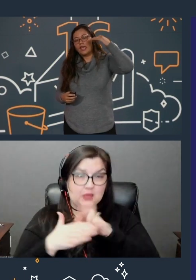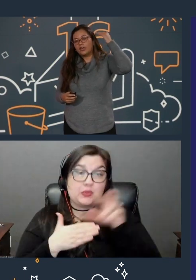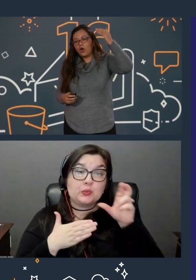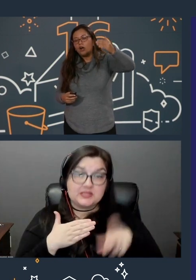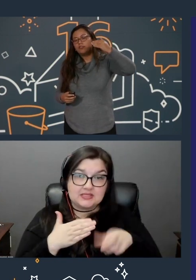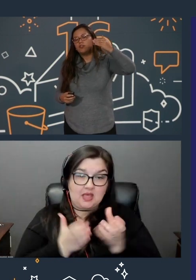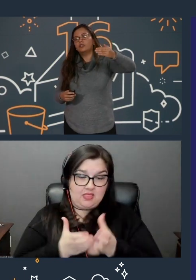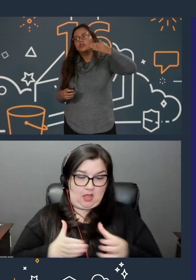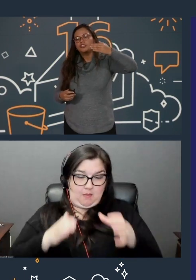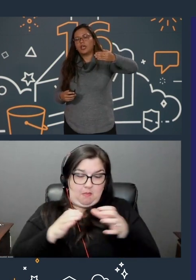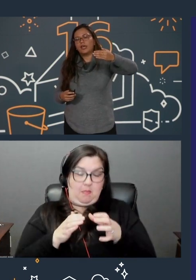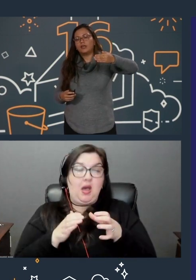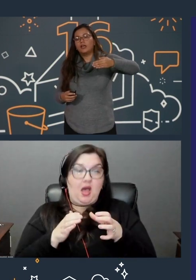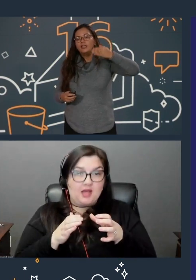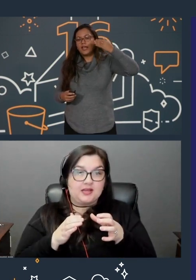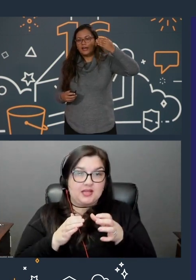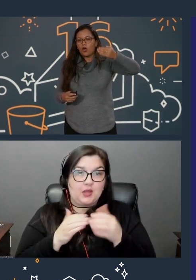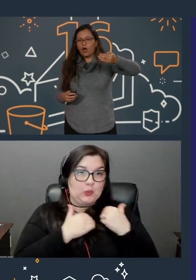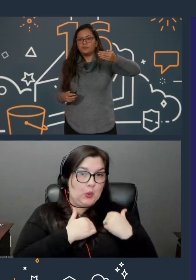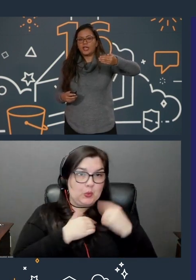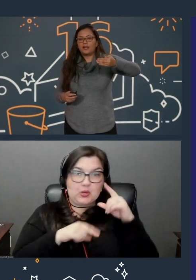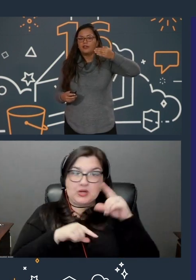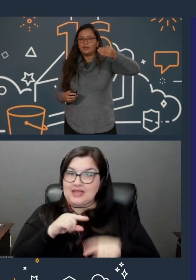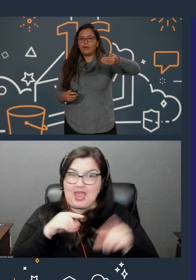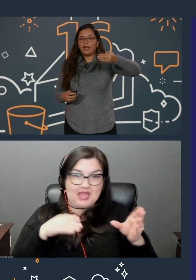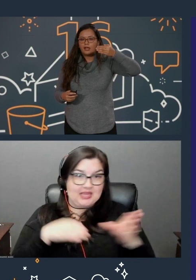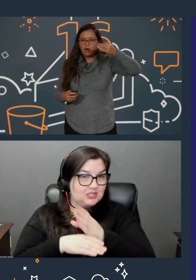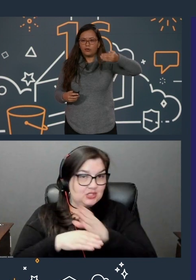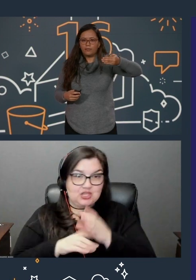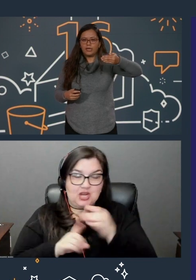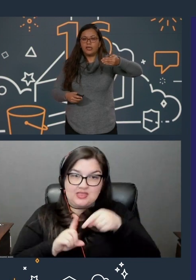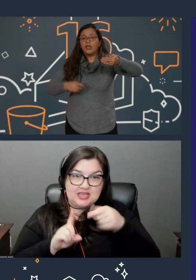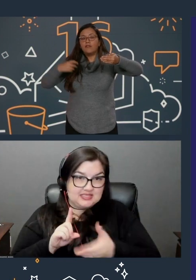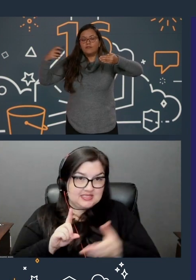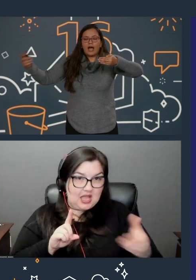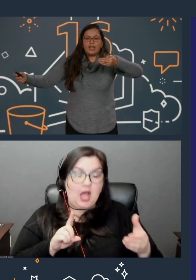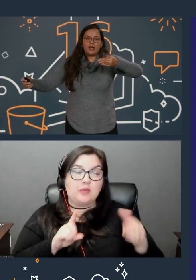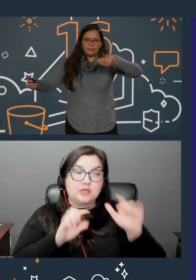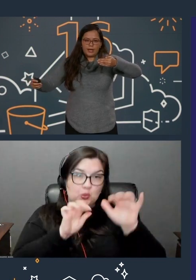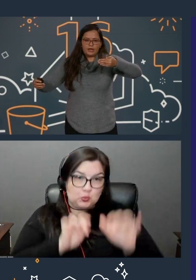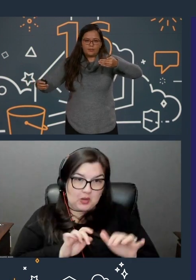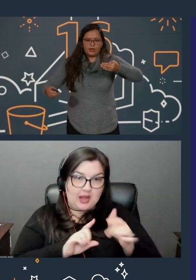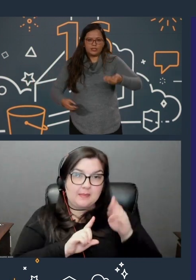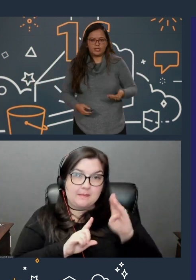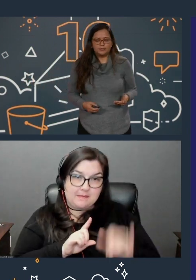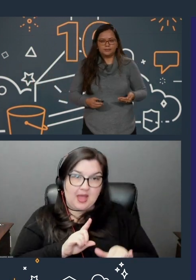cannot further share that object written by account B via a bucket policy.